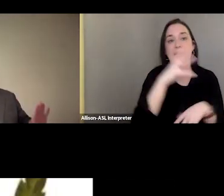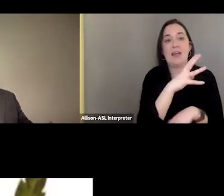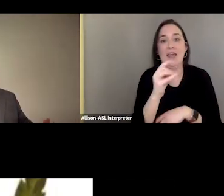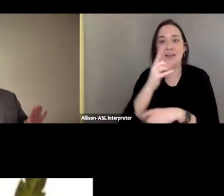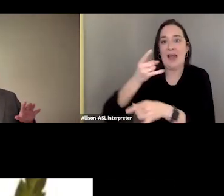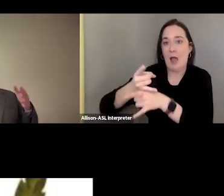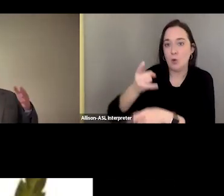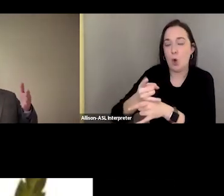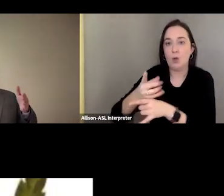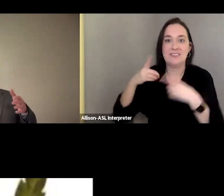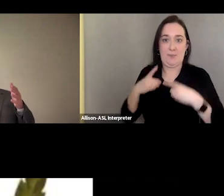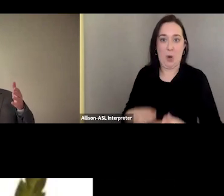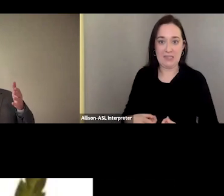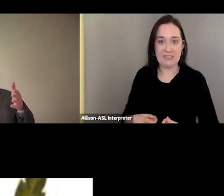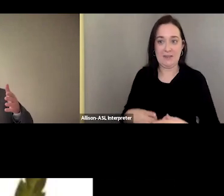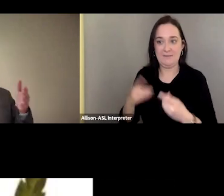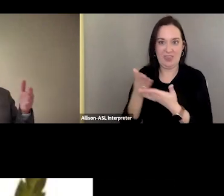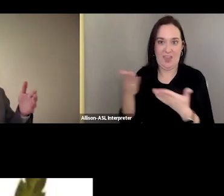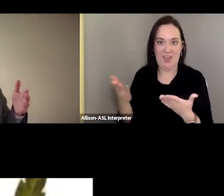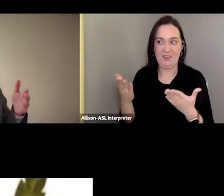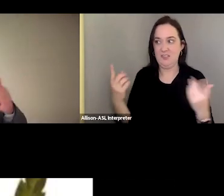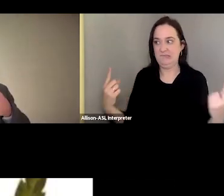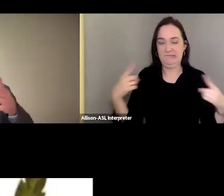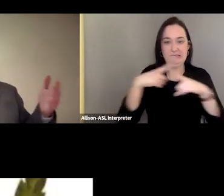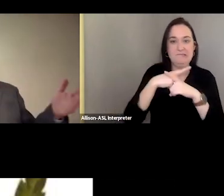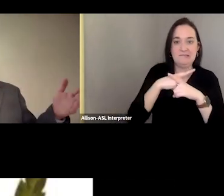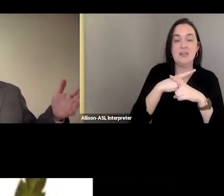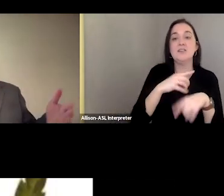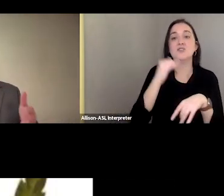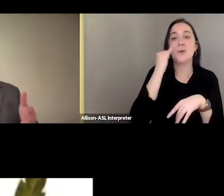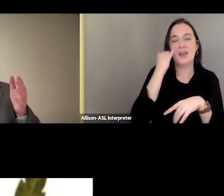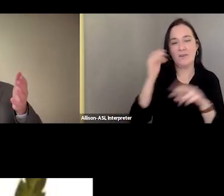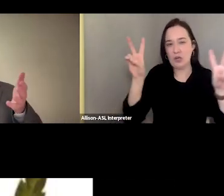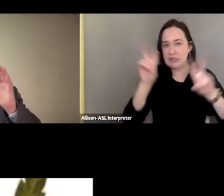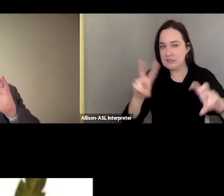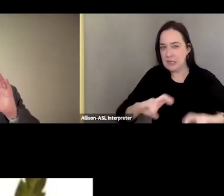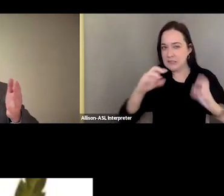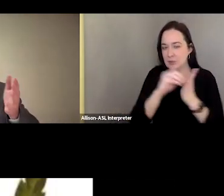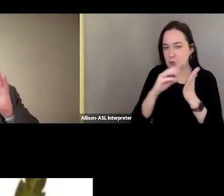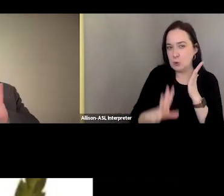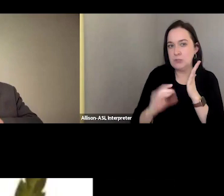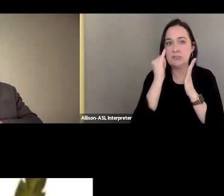So we try to remind people that this is another area that if you're assessing students on being aware of this particular